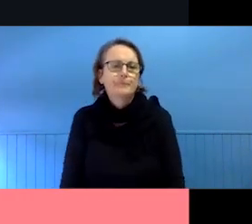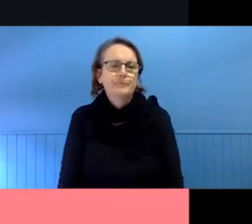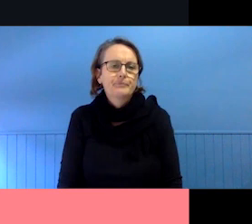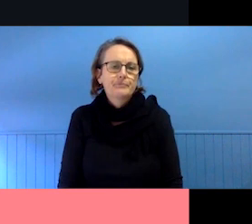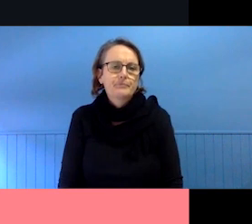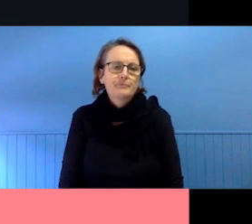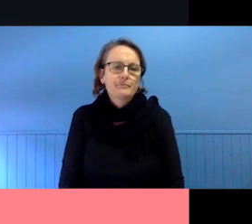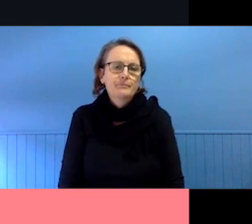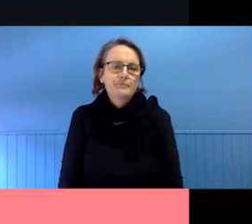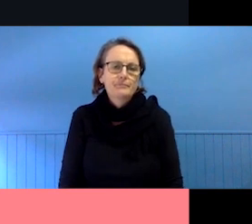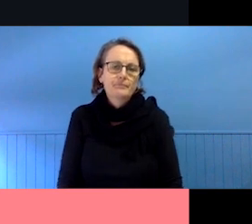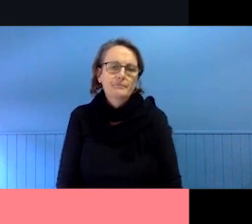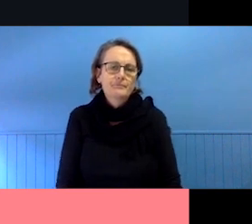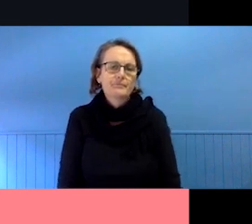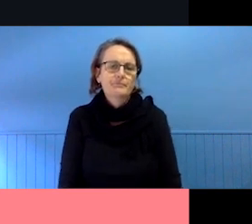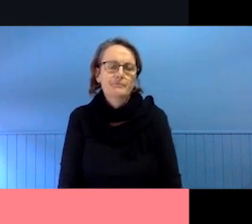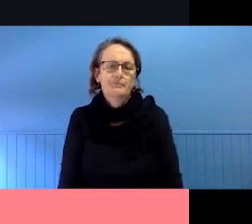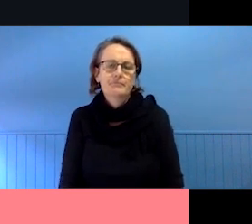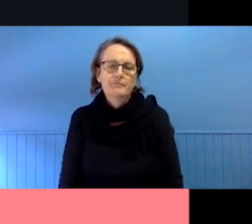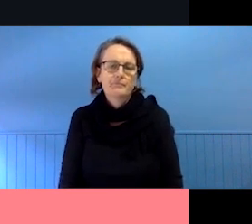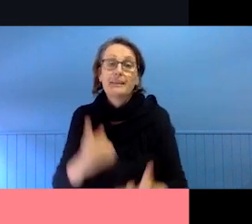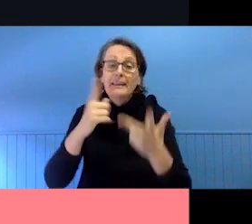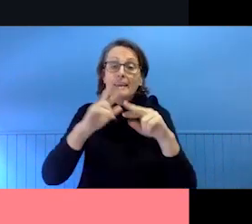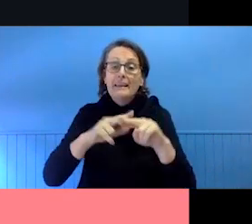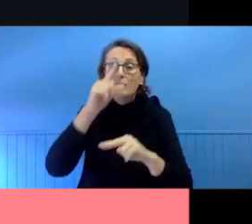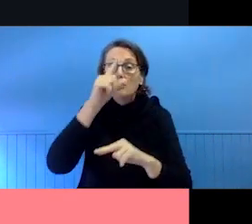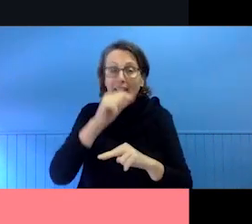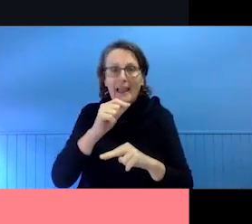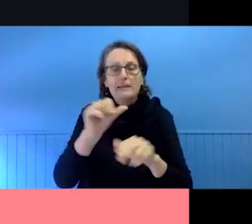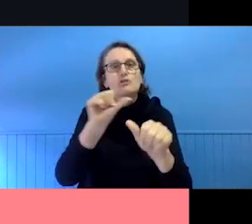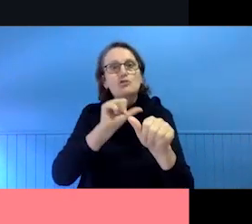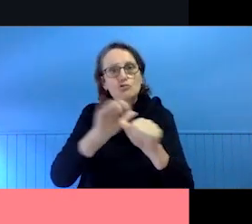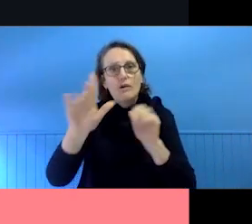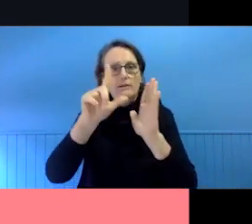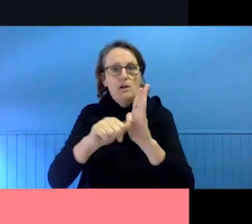If you can, it's a fantastic opportunity to do some research.